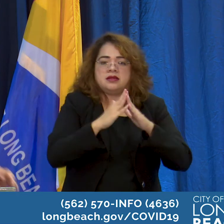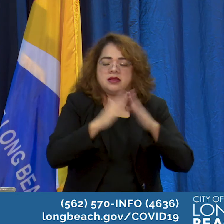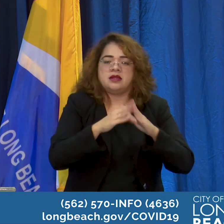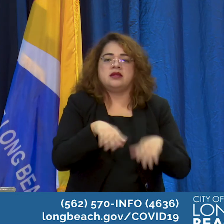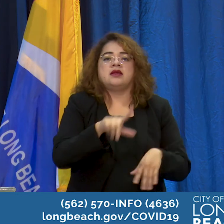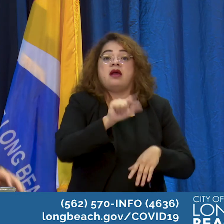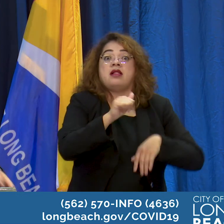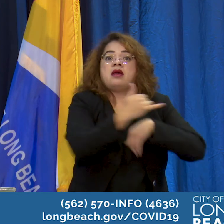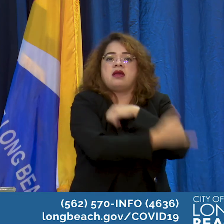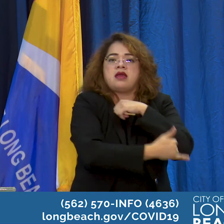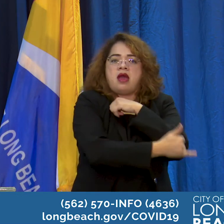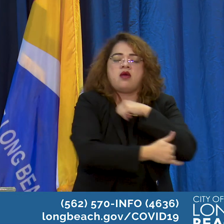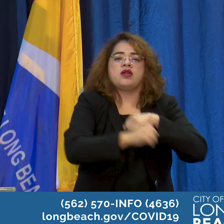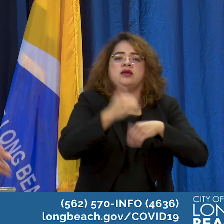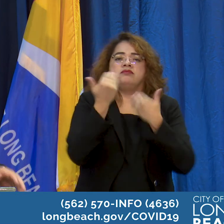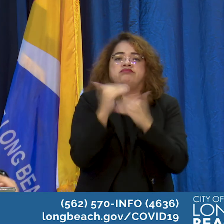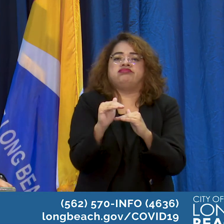negotiations